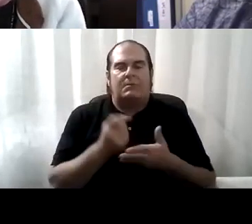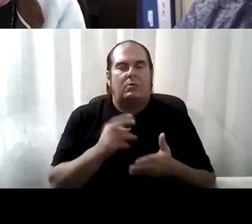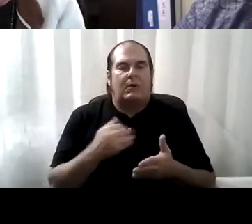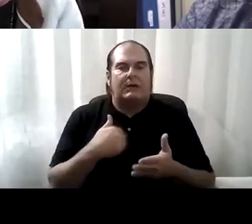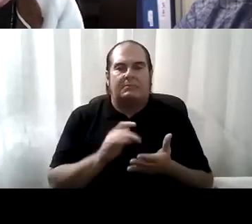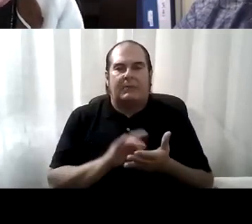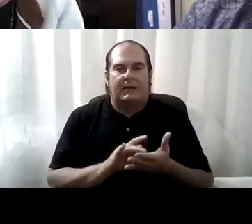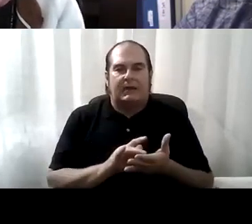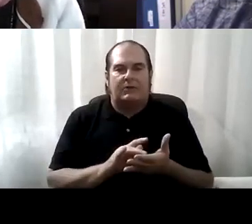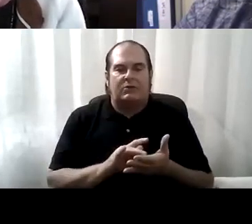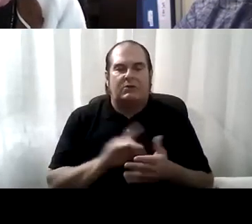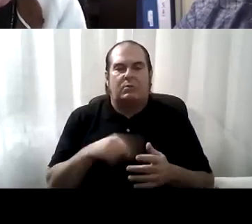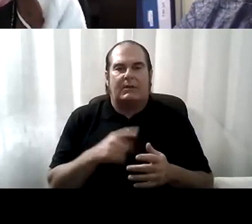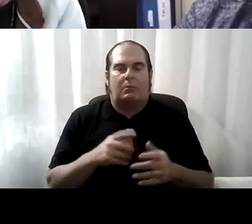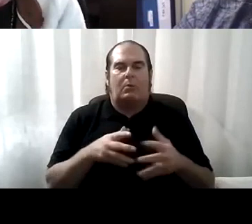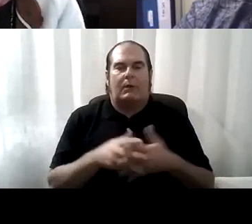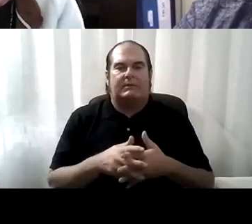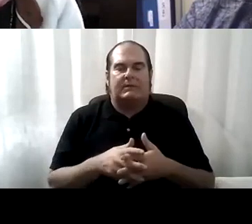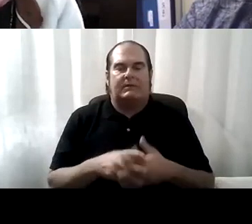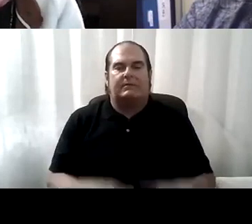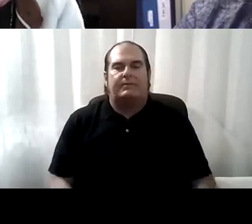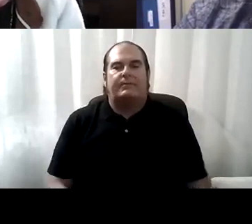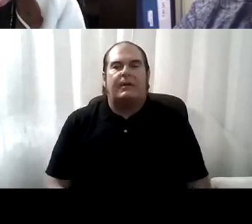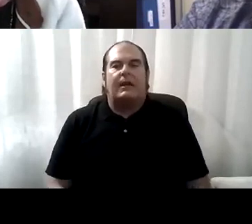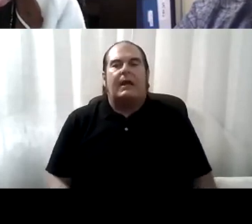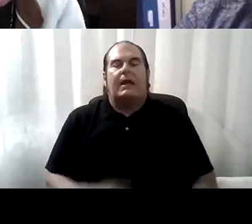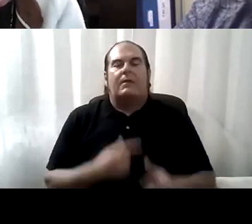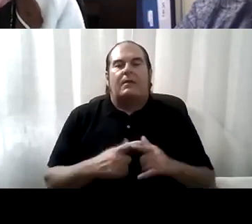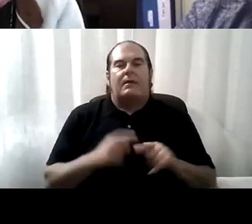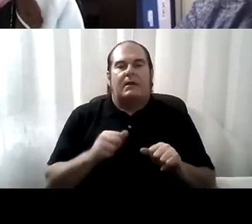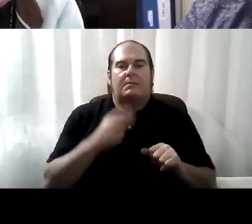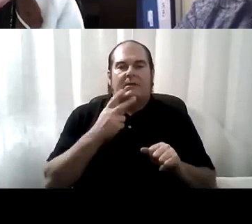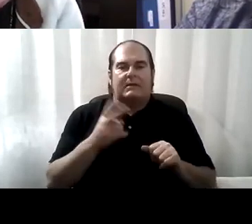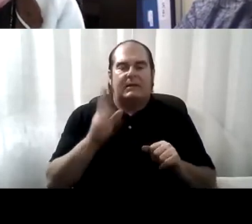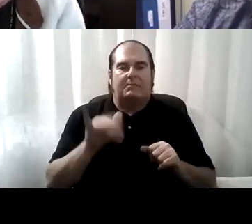when they are booked, and they are then able to be seen by our psychiatric providers